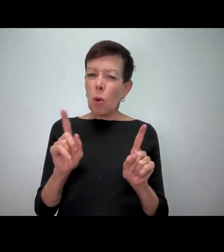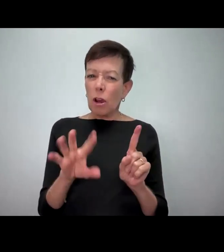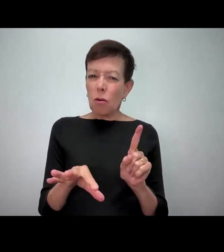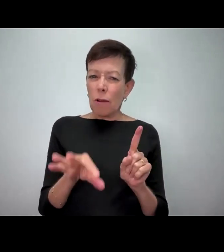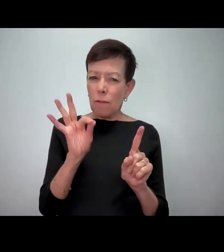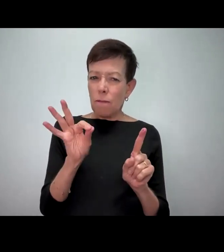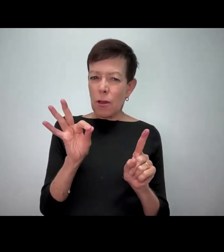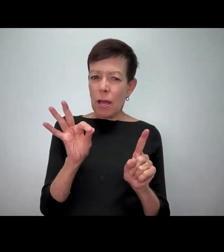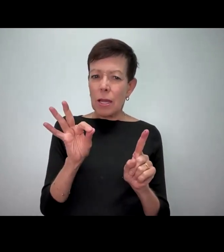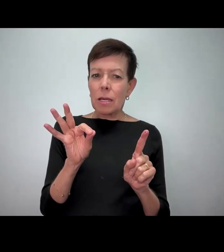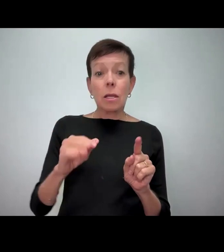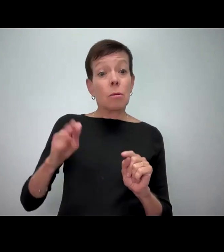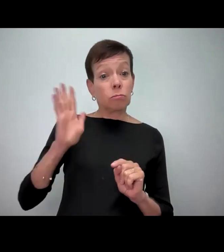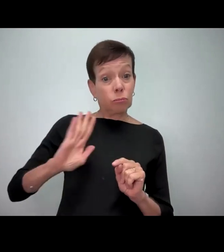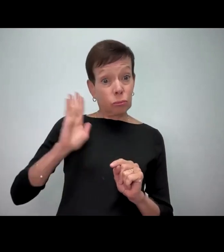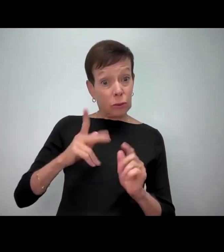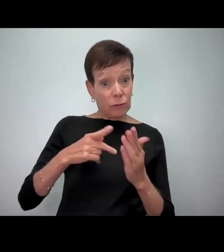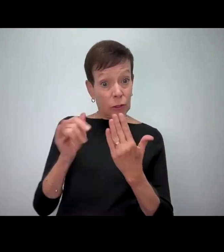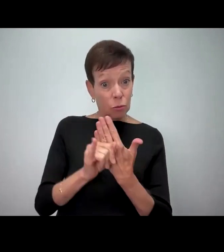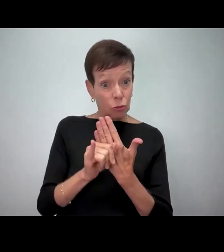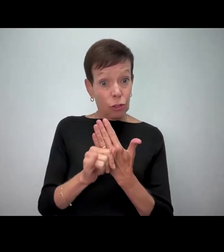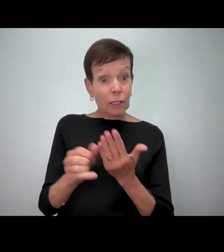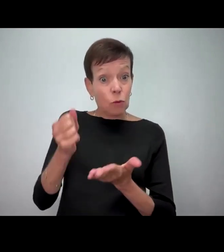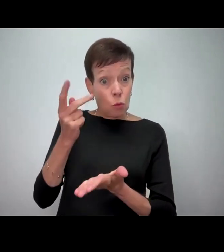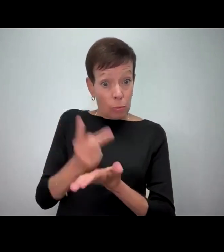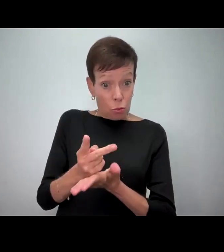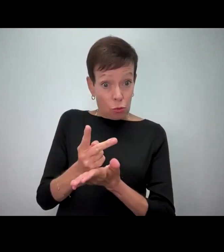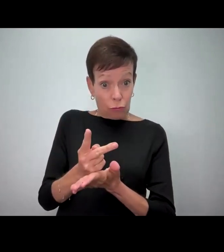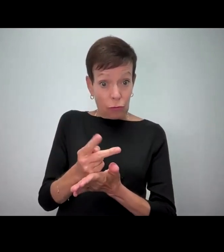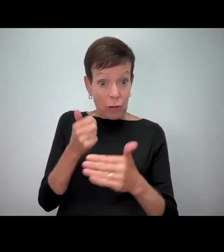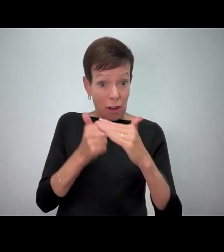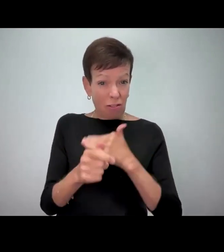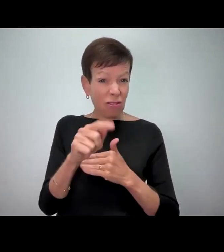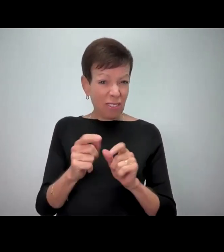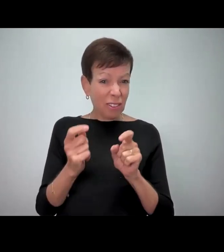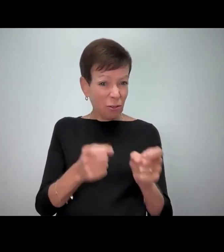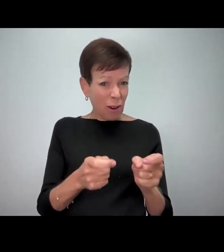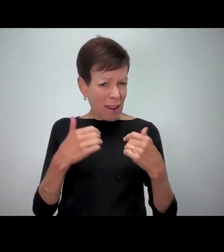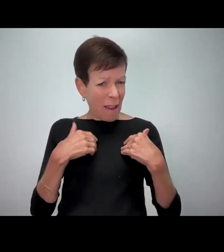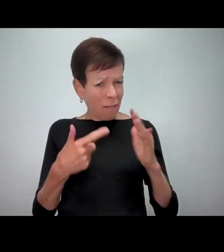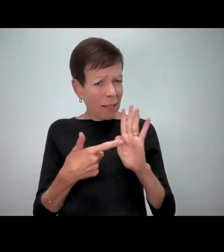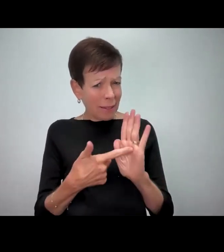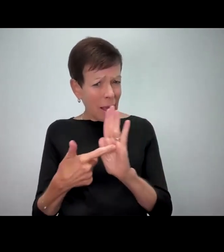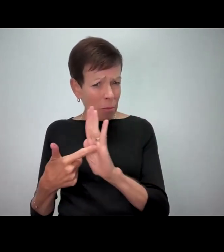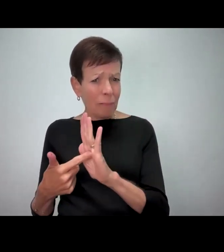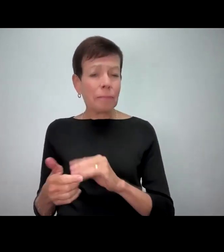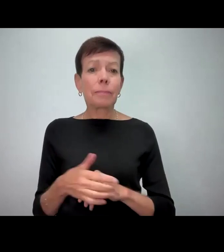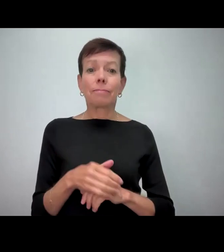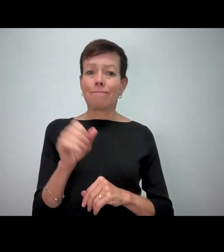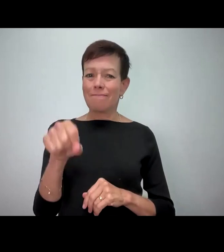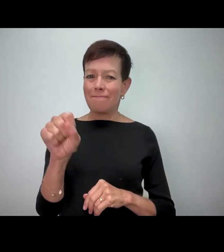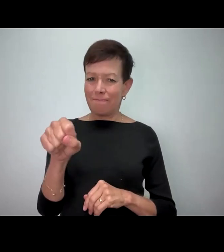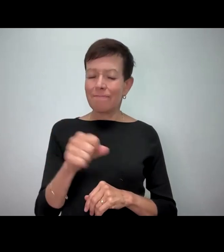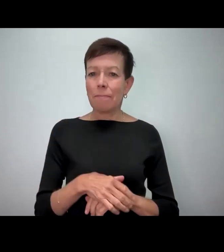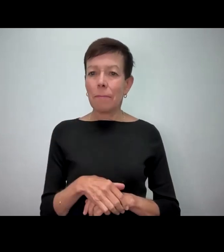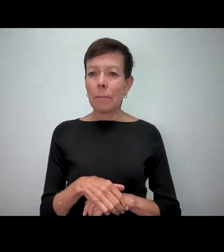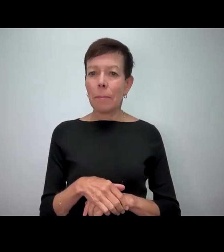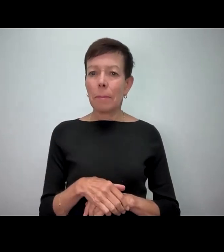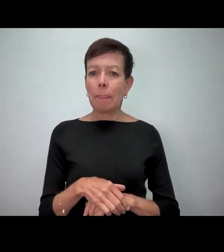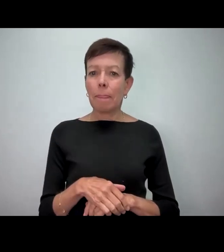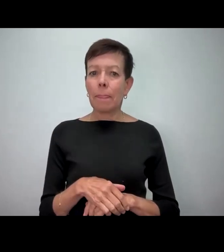by this community microgrant? Yes, we do have, we so this project transferred over from the City